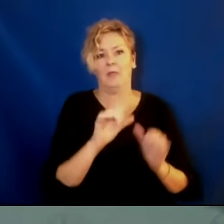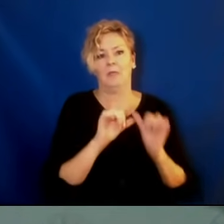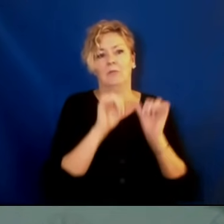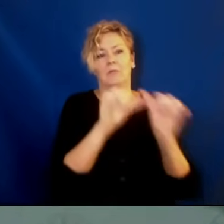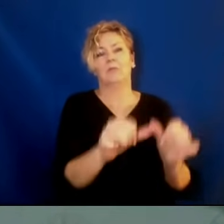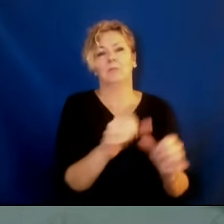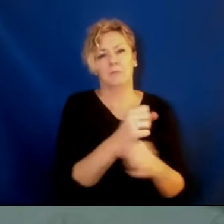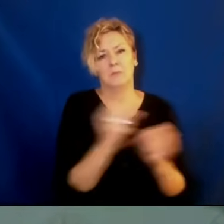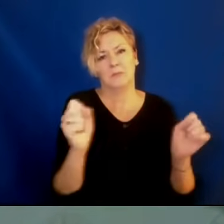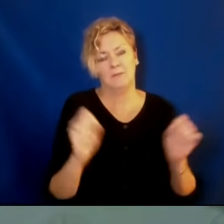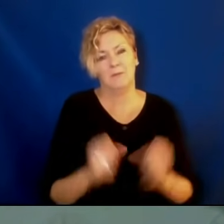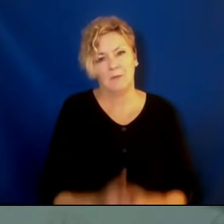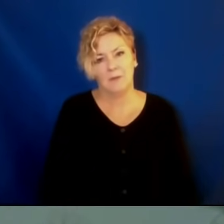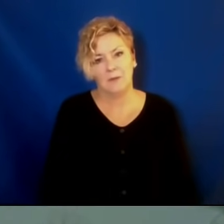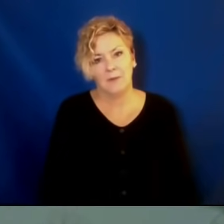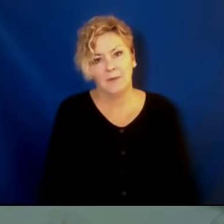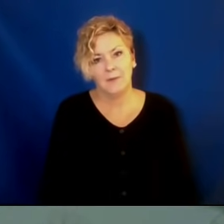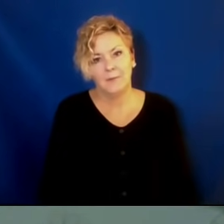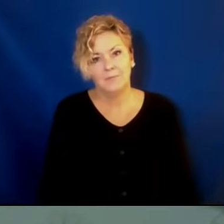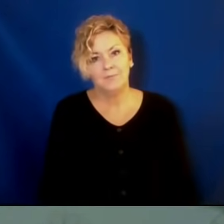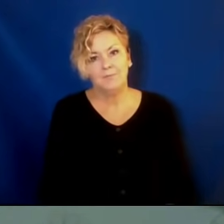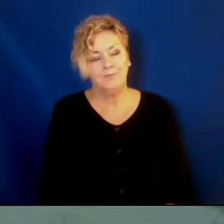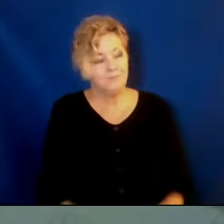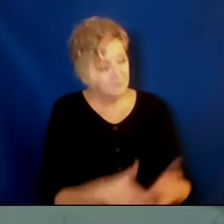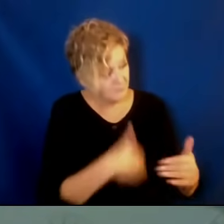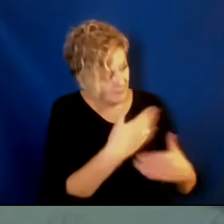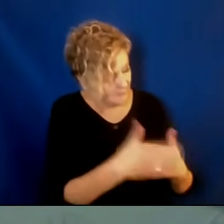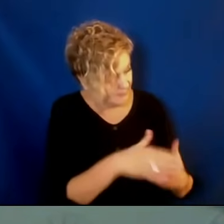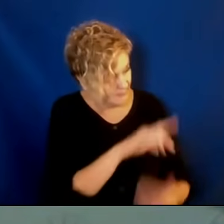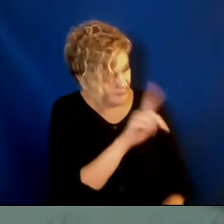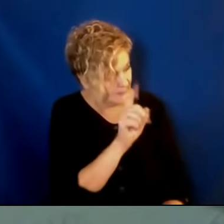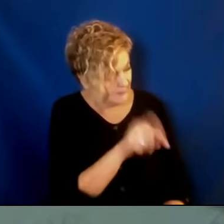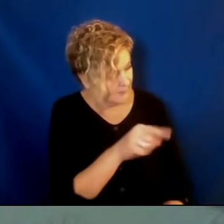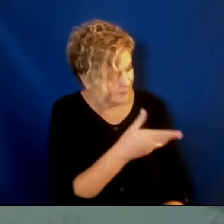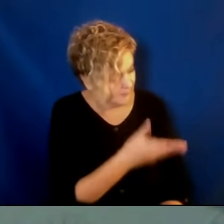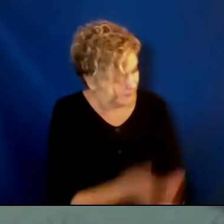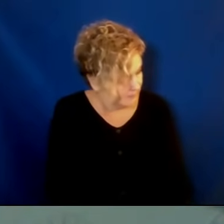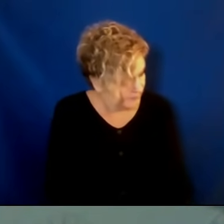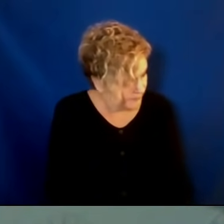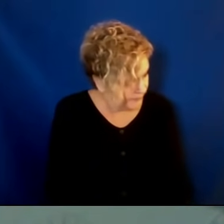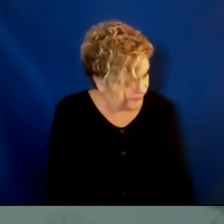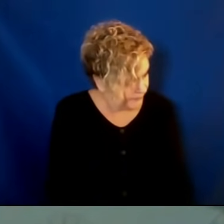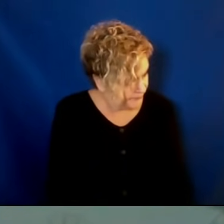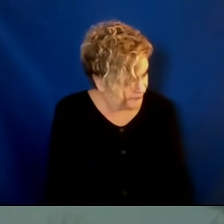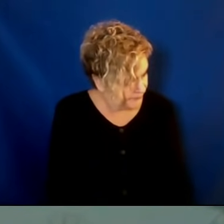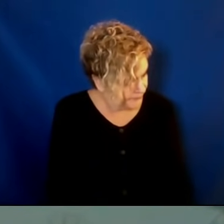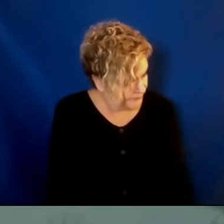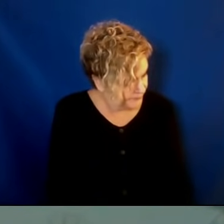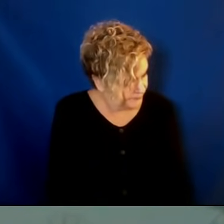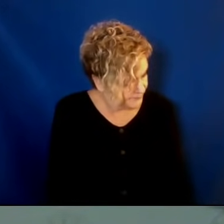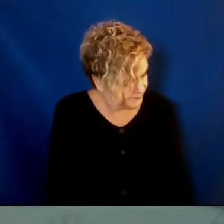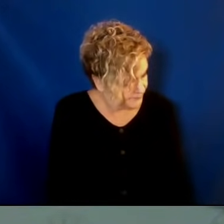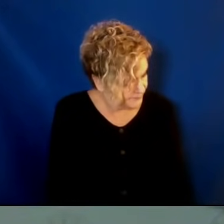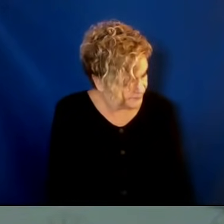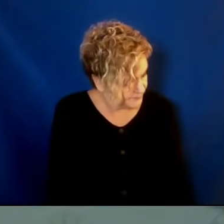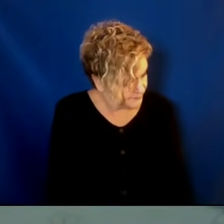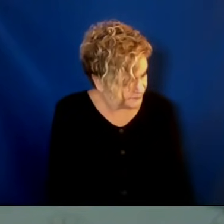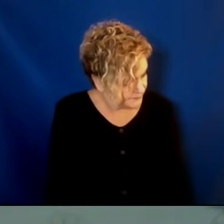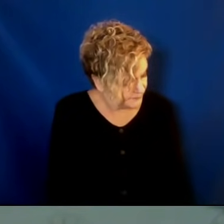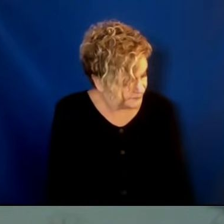of contact tracing. Again this is right now in BC. We are all continuing to develop tools and develop methods and ways